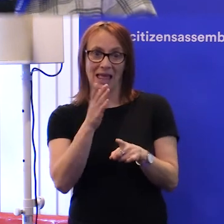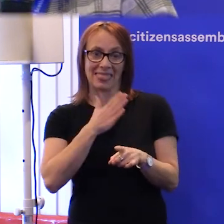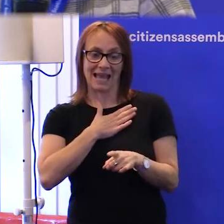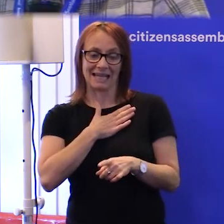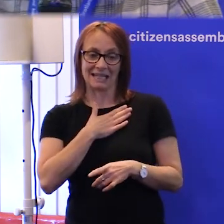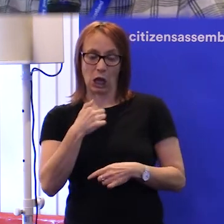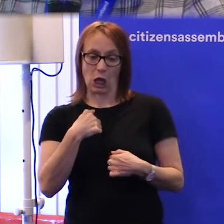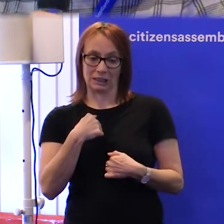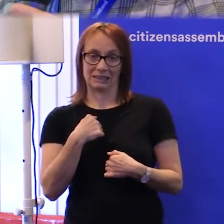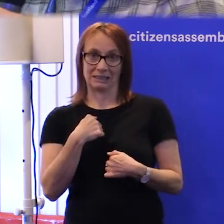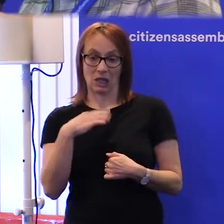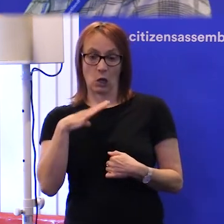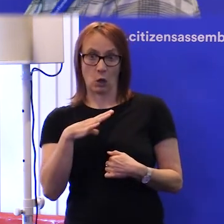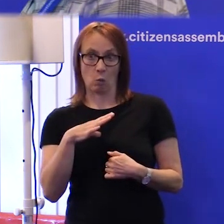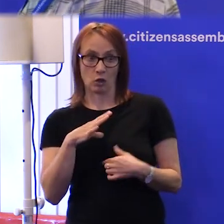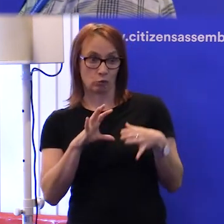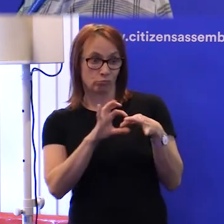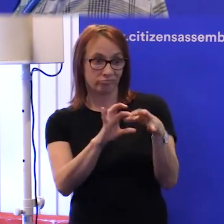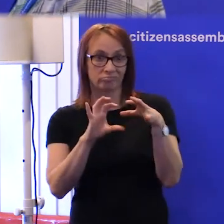set out to actually get on with the people we're spending time with and